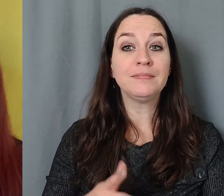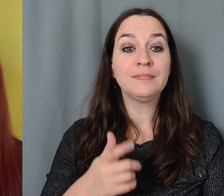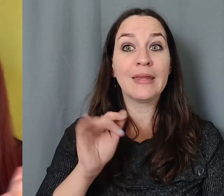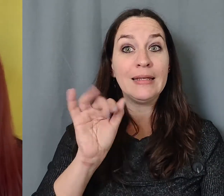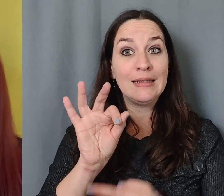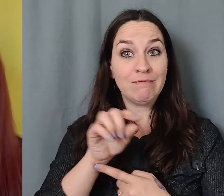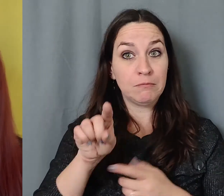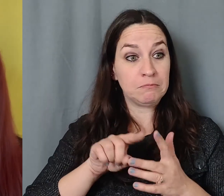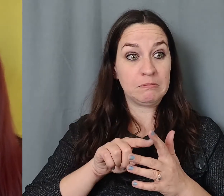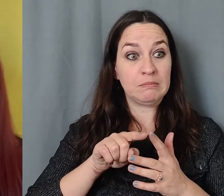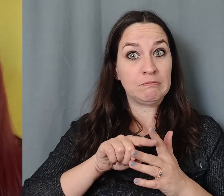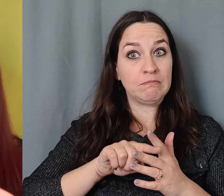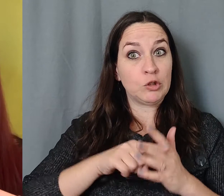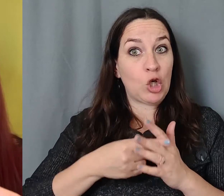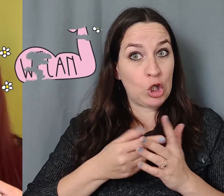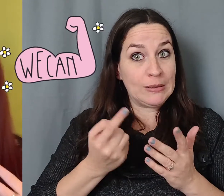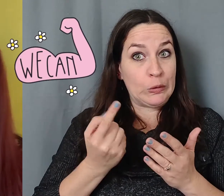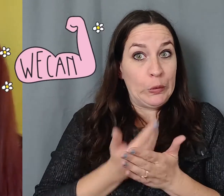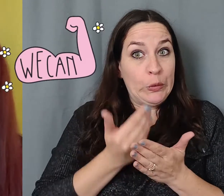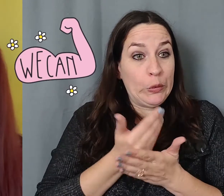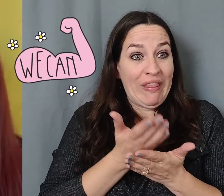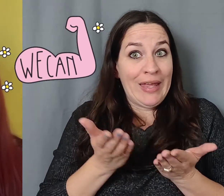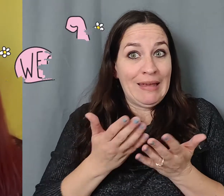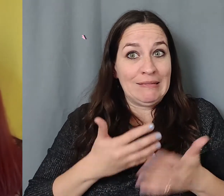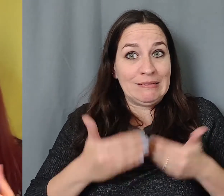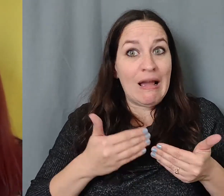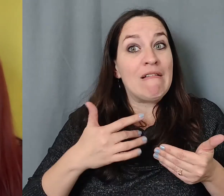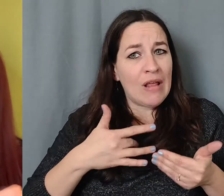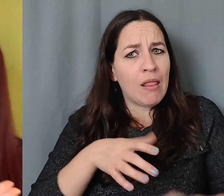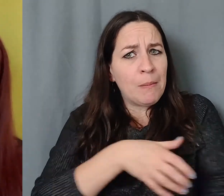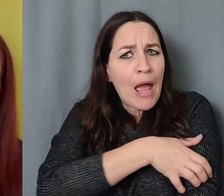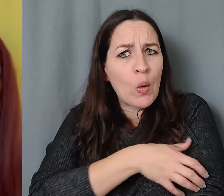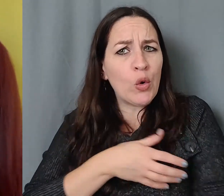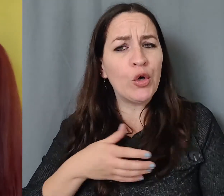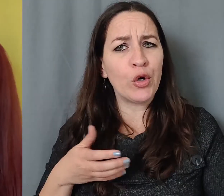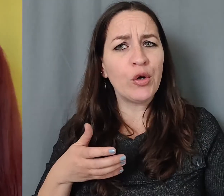And then being a beginner also really empowers you, because you can see growth happen.